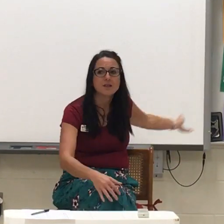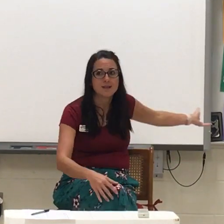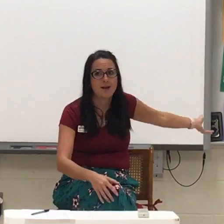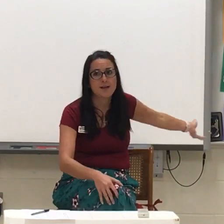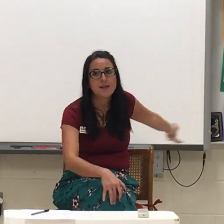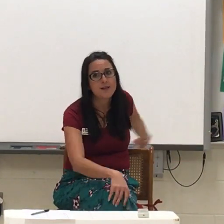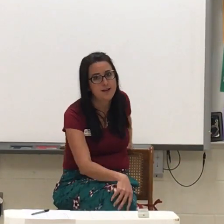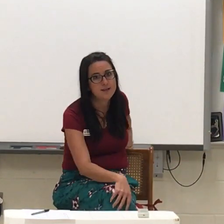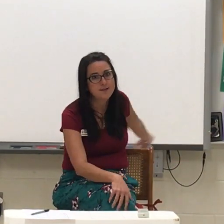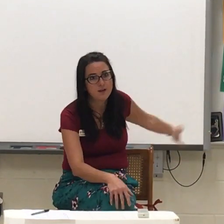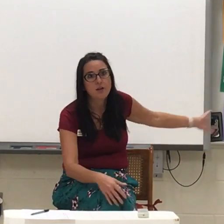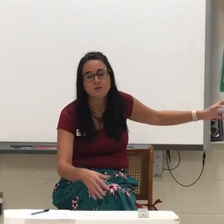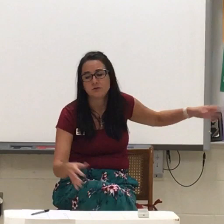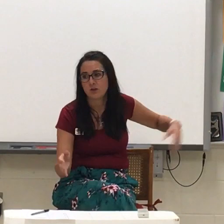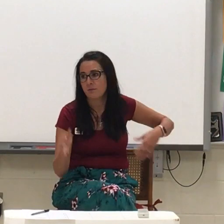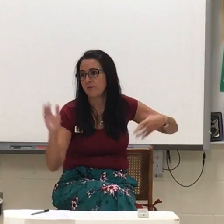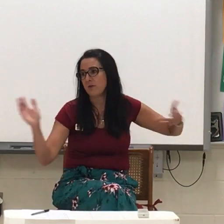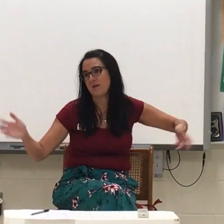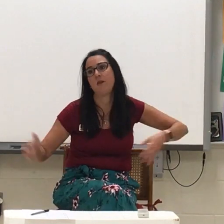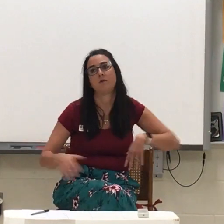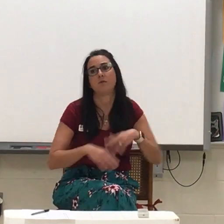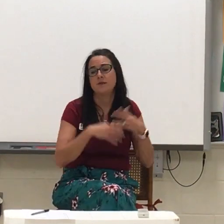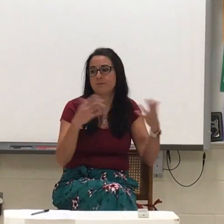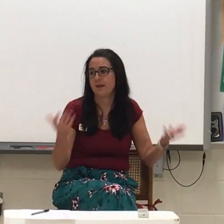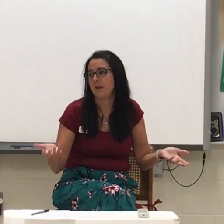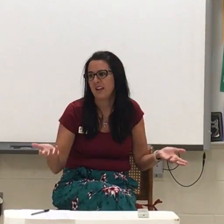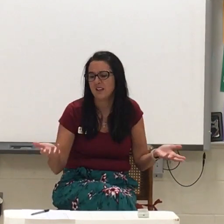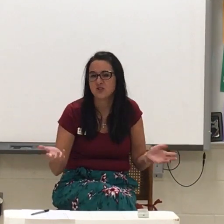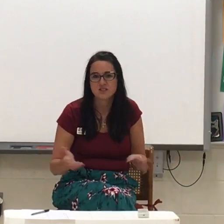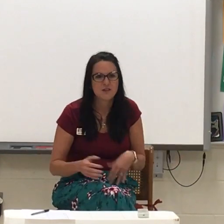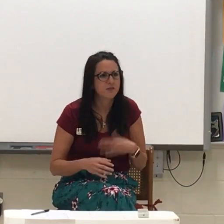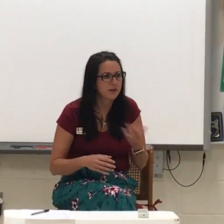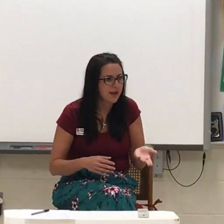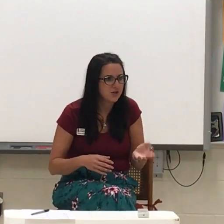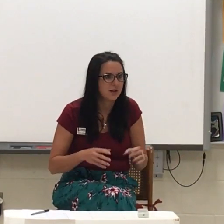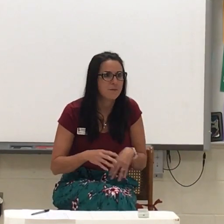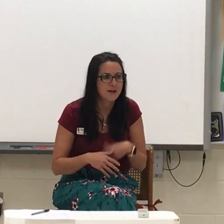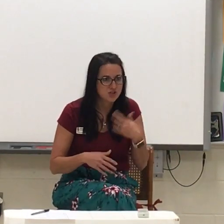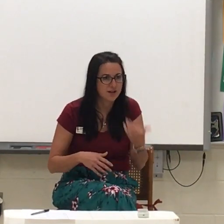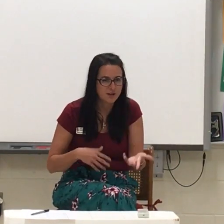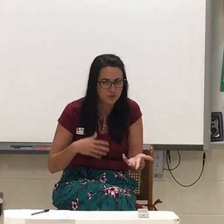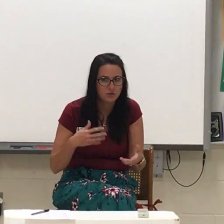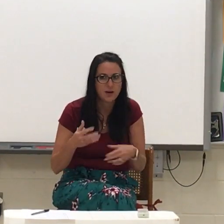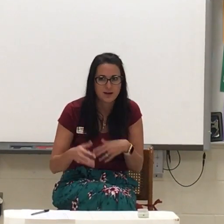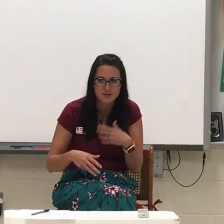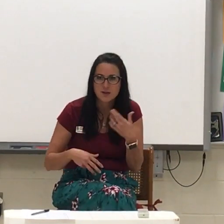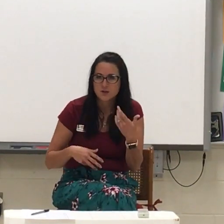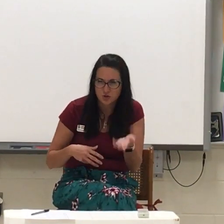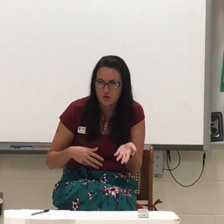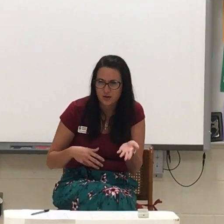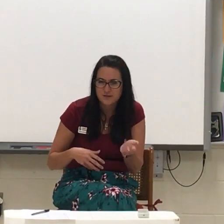signing in ASL turn my voice on phone he's speaking English except for occasional you know mine checking in with you guys do you know what I'm